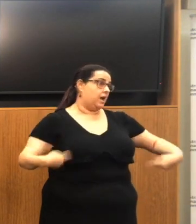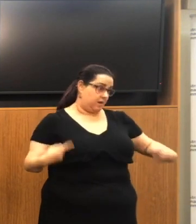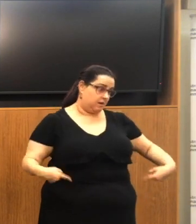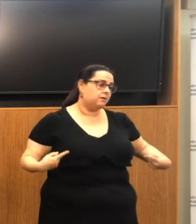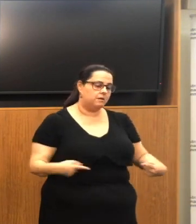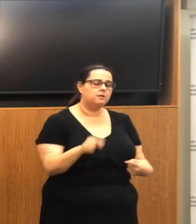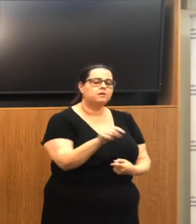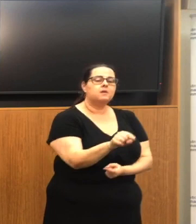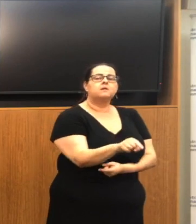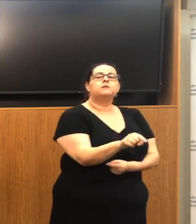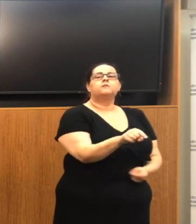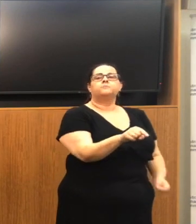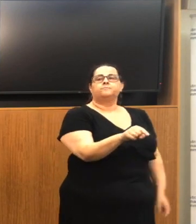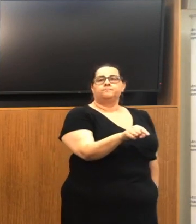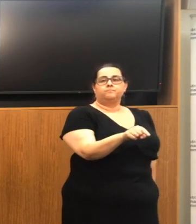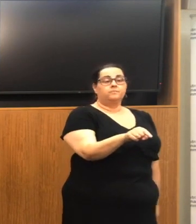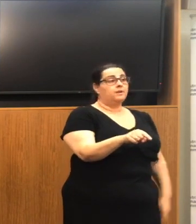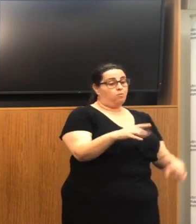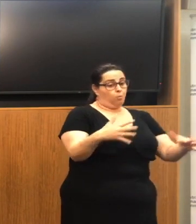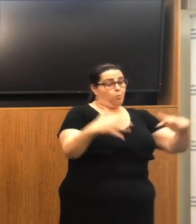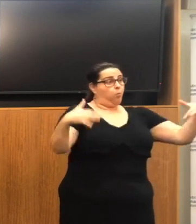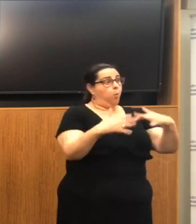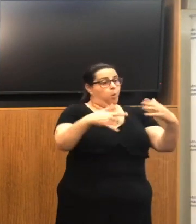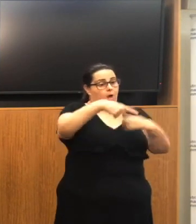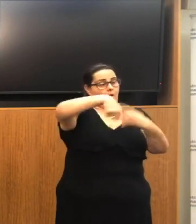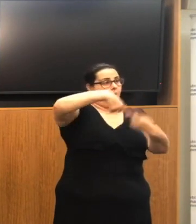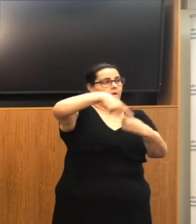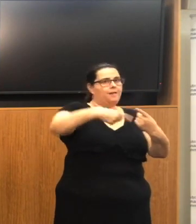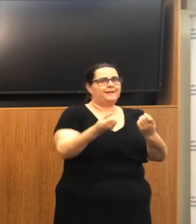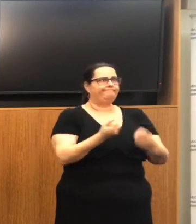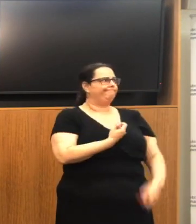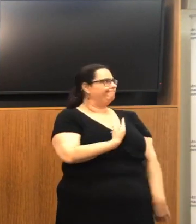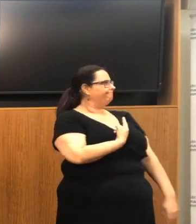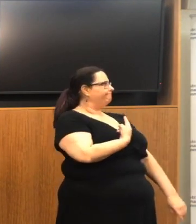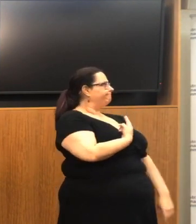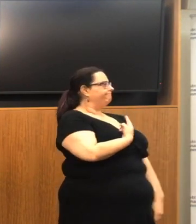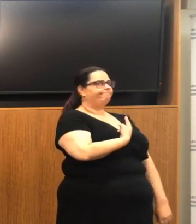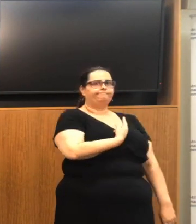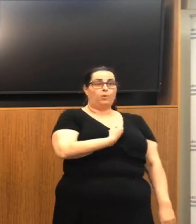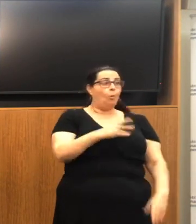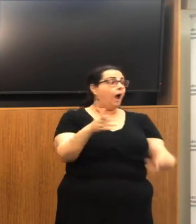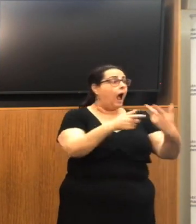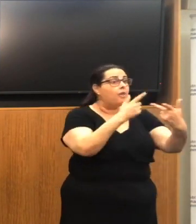And when the fighting broke out, no one was around in his village. Everyone had fled.